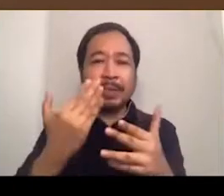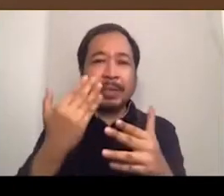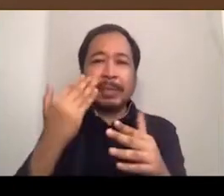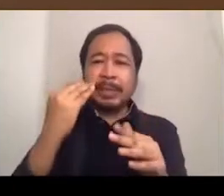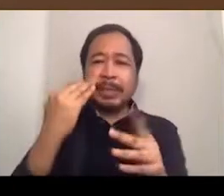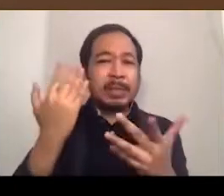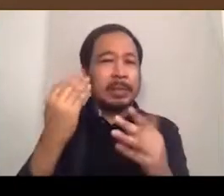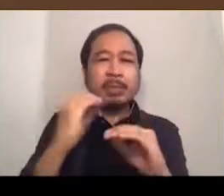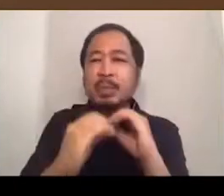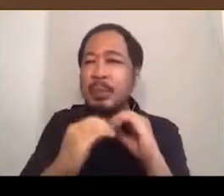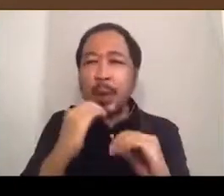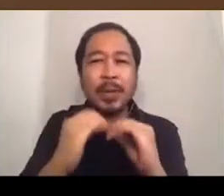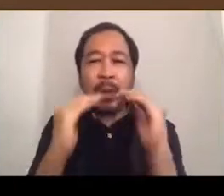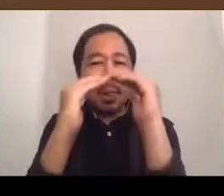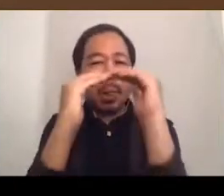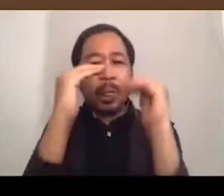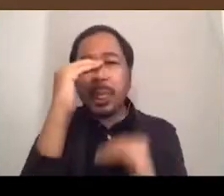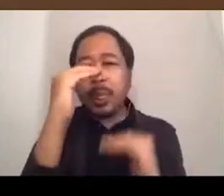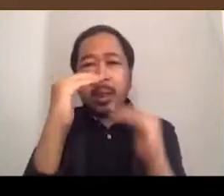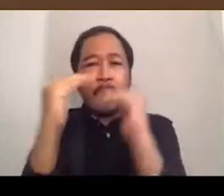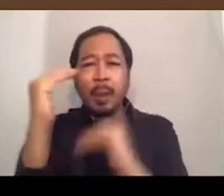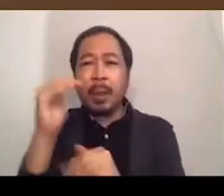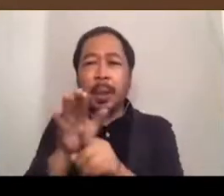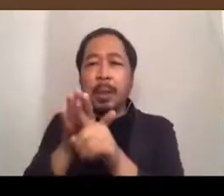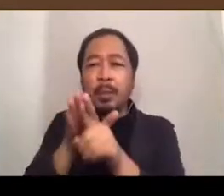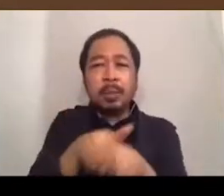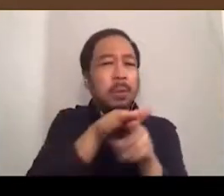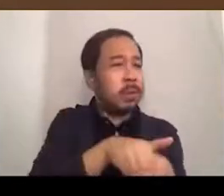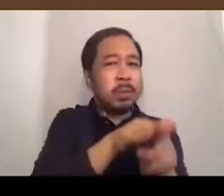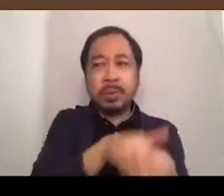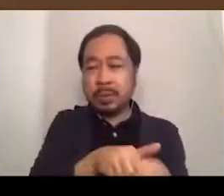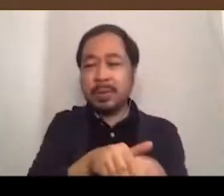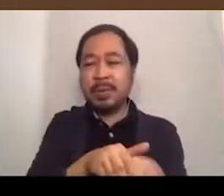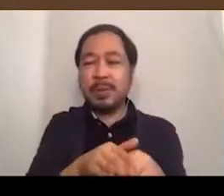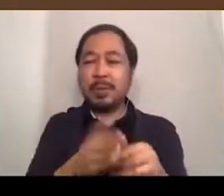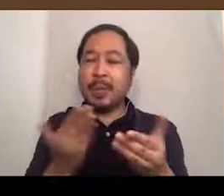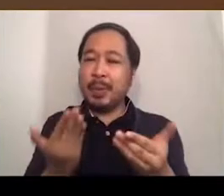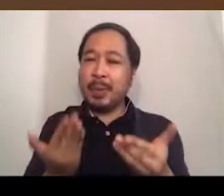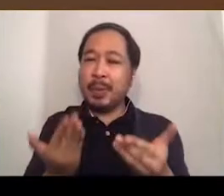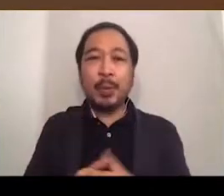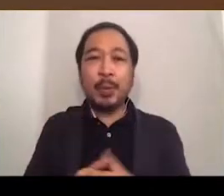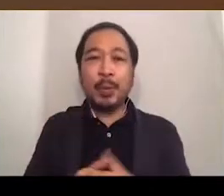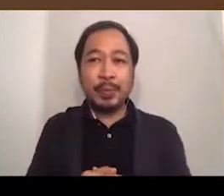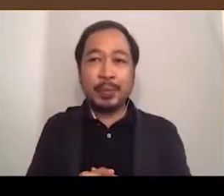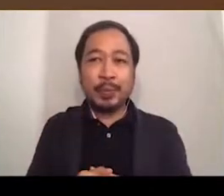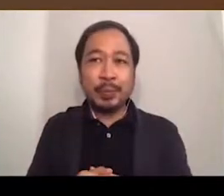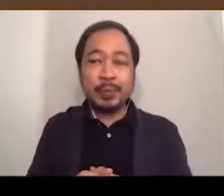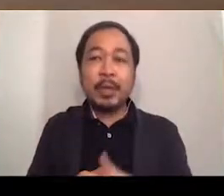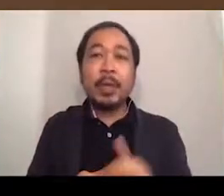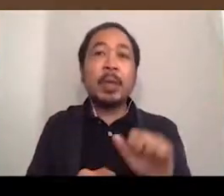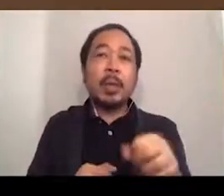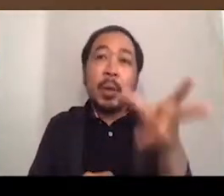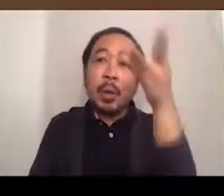I care dearly about them and wish they have timely help.